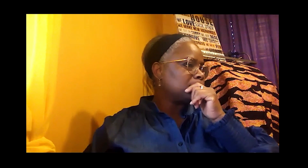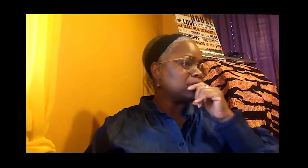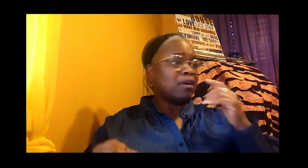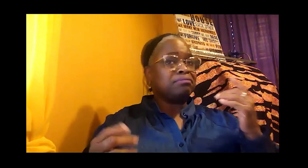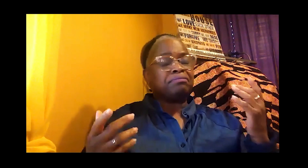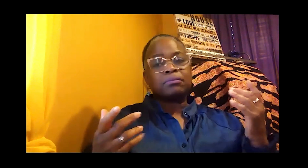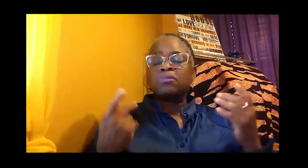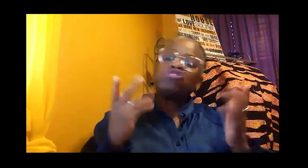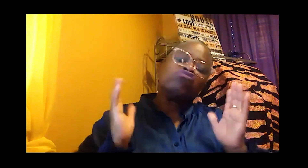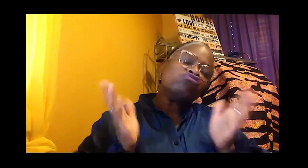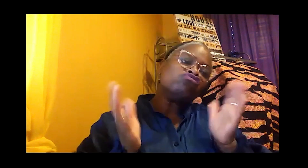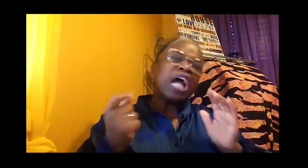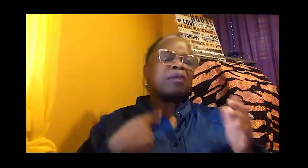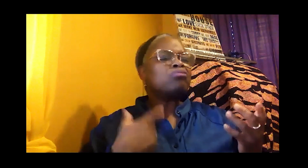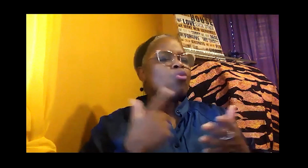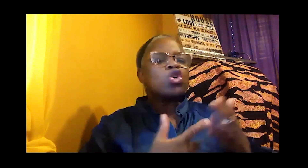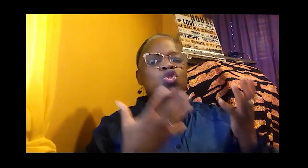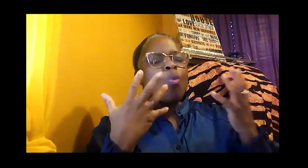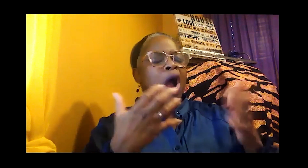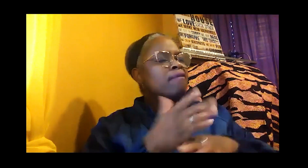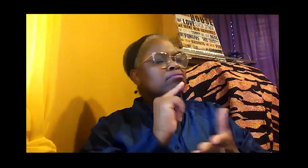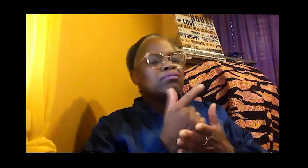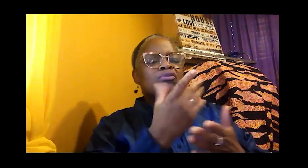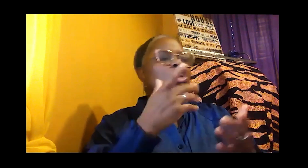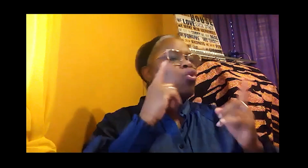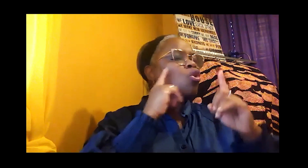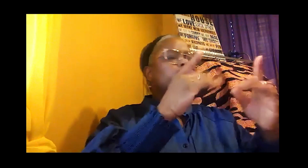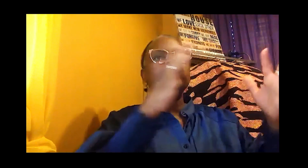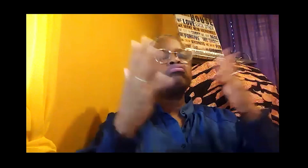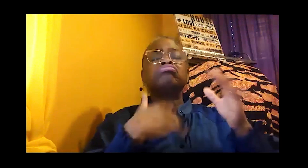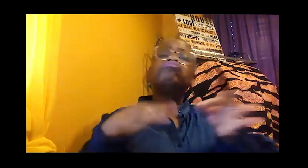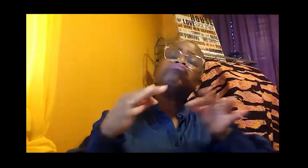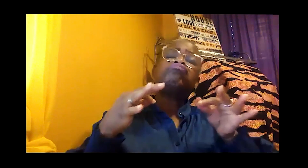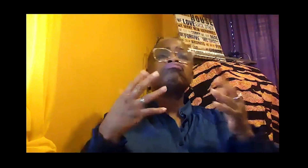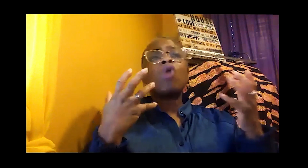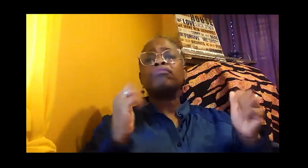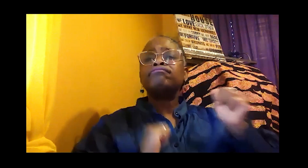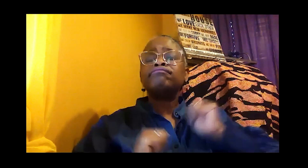I was casually speaking with Ken regarding my own personal goals in life regarding wanting to see